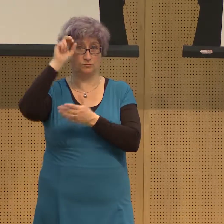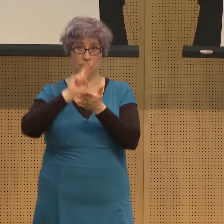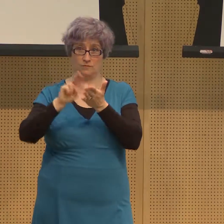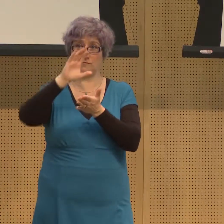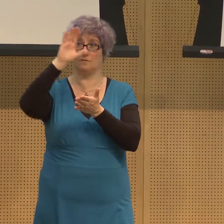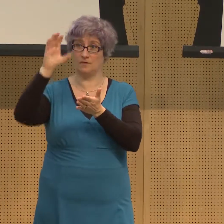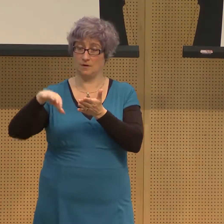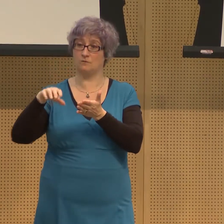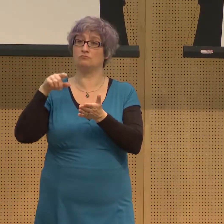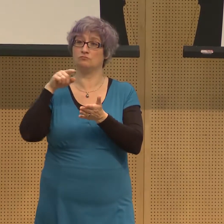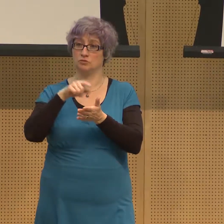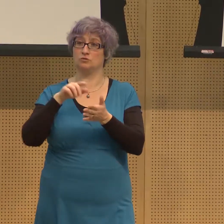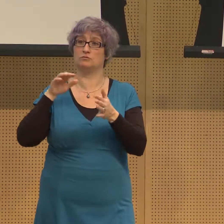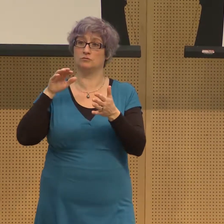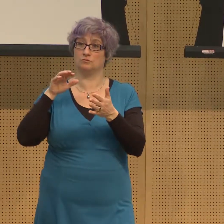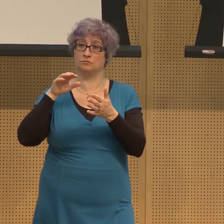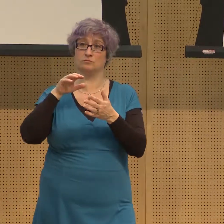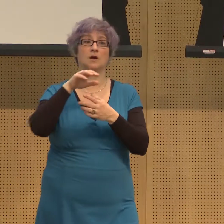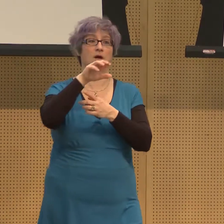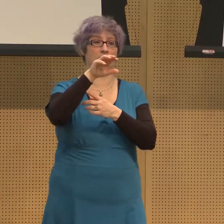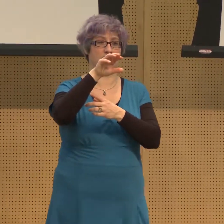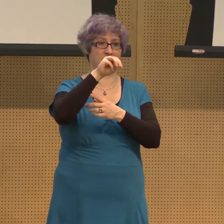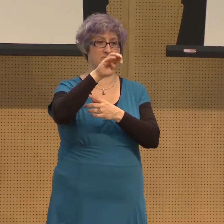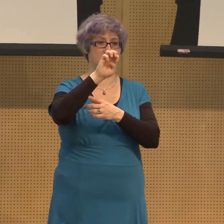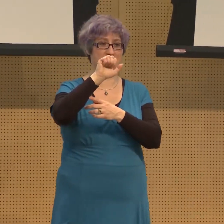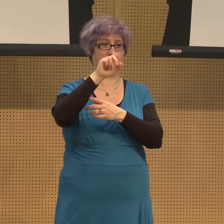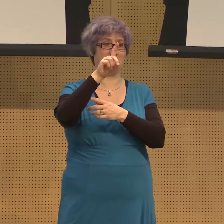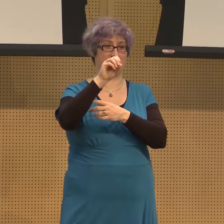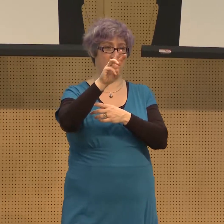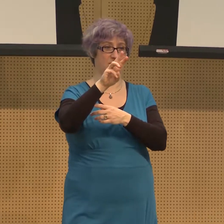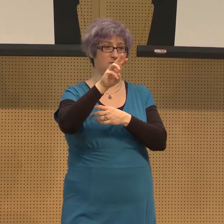Susan Goldin-Zackow from Chicago--